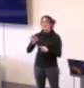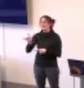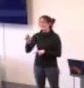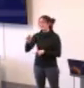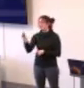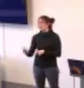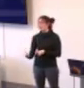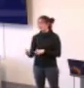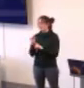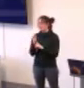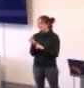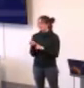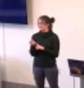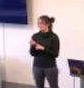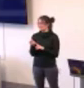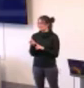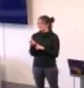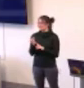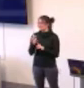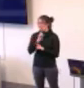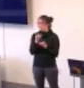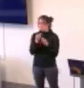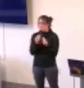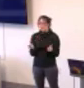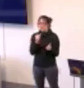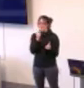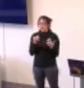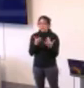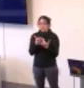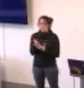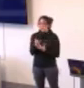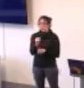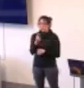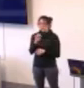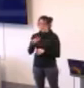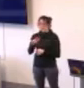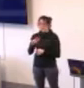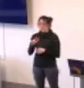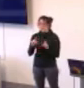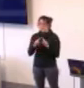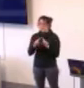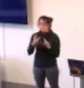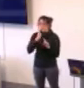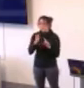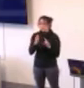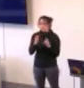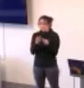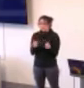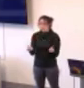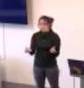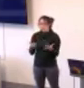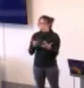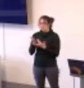of cases are resolved not through going to trial, but by means of pleading guilty.